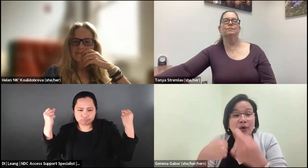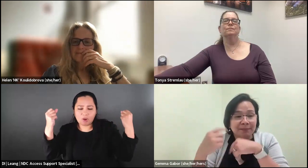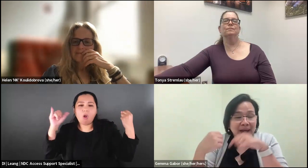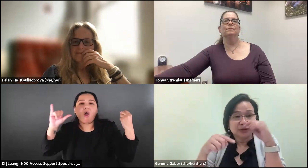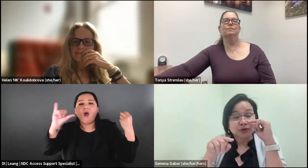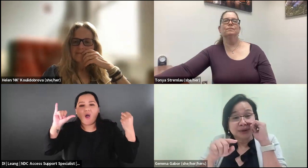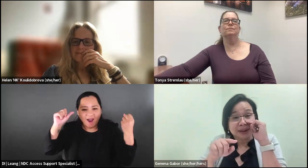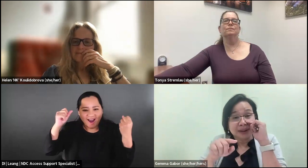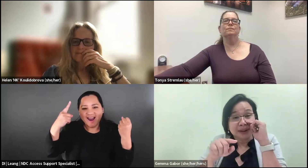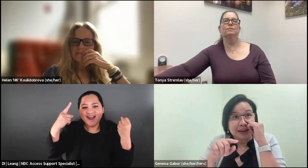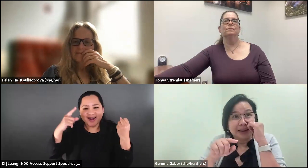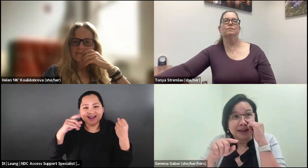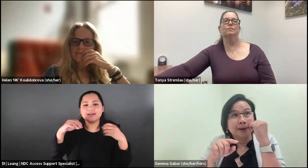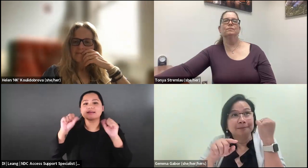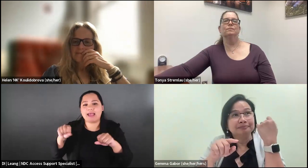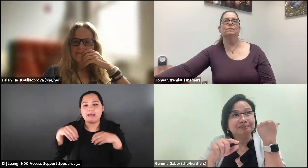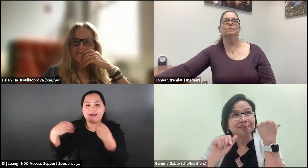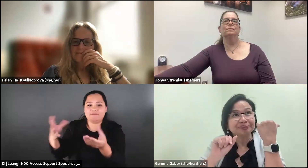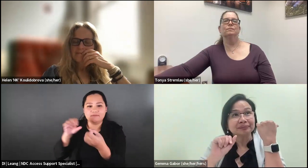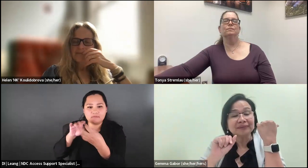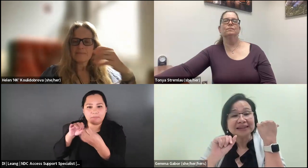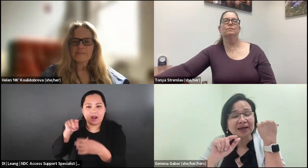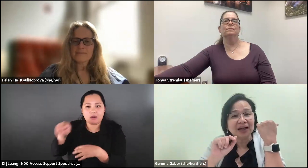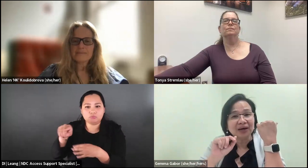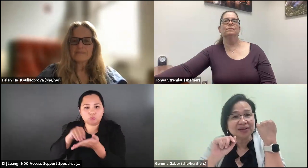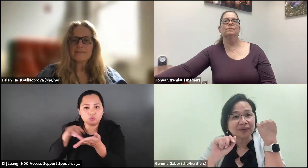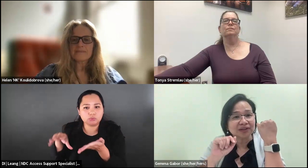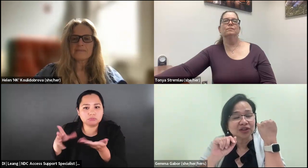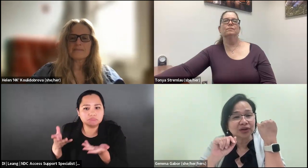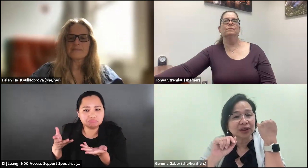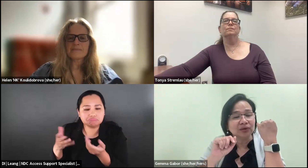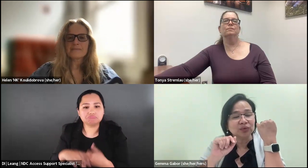Going back to the second language acquisition,